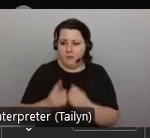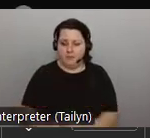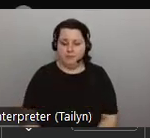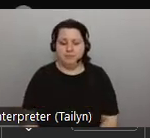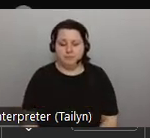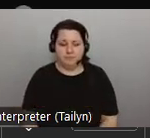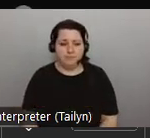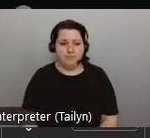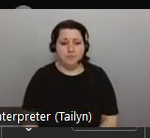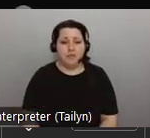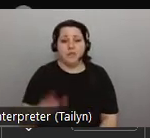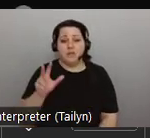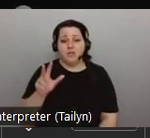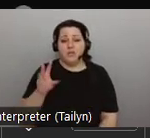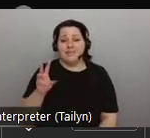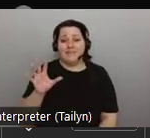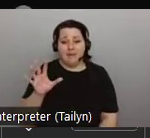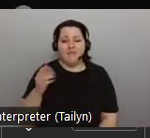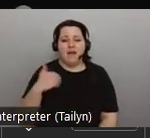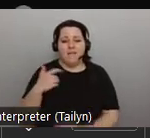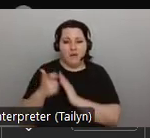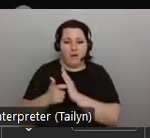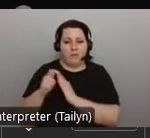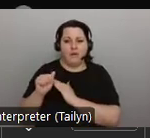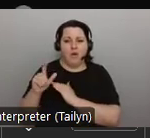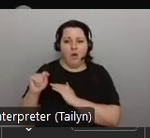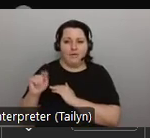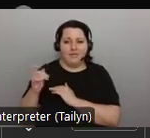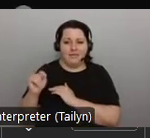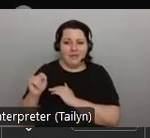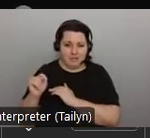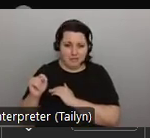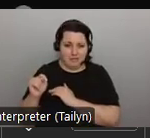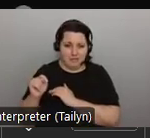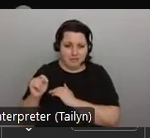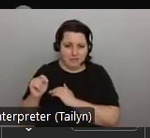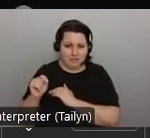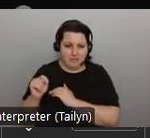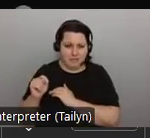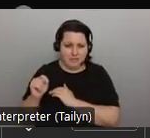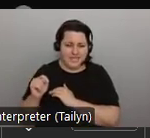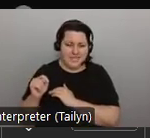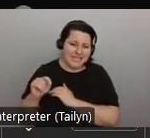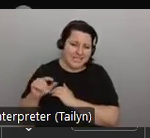is that this is our logo and this is an official thing from our department. 365 does